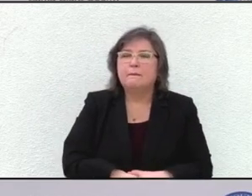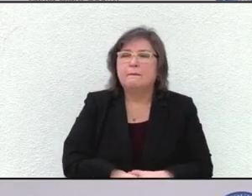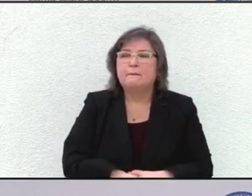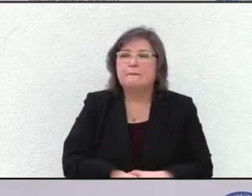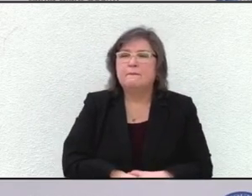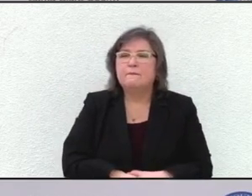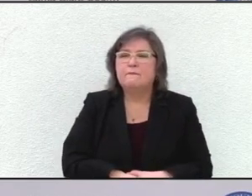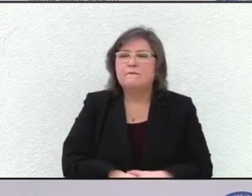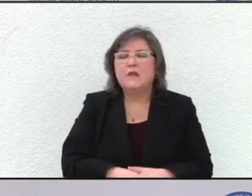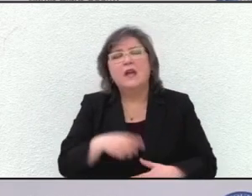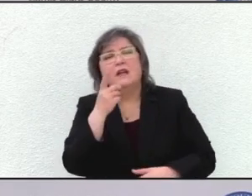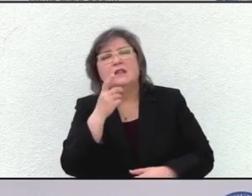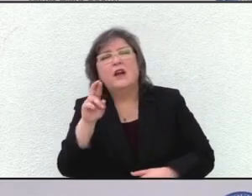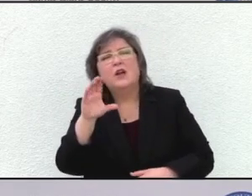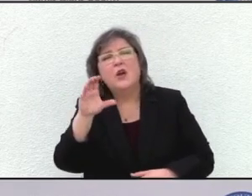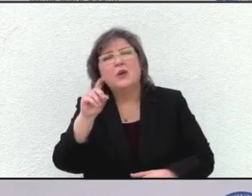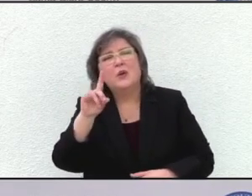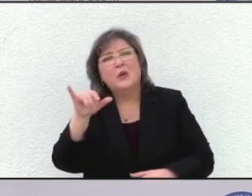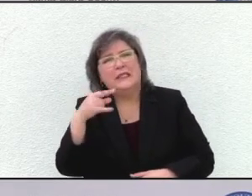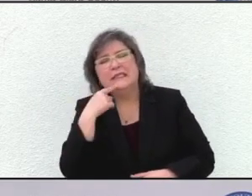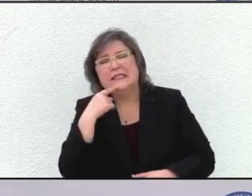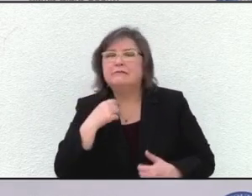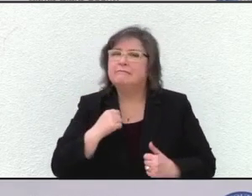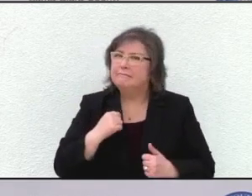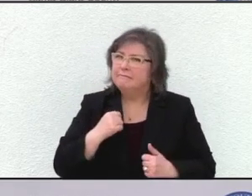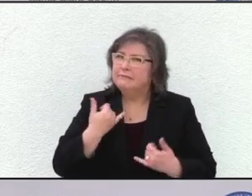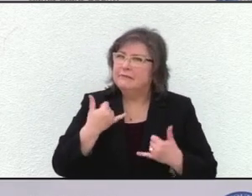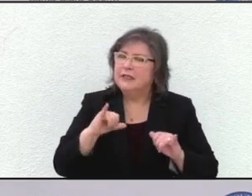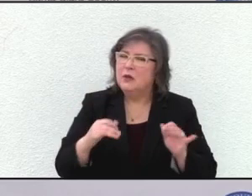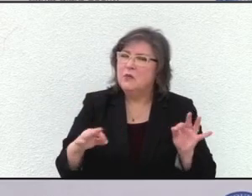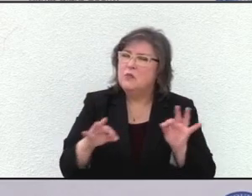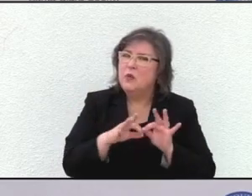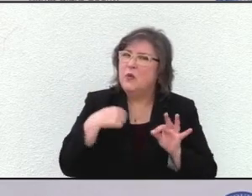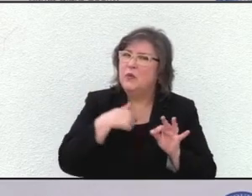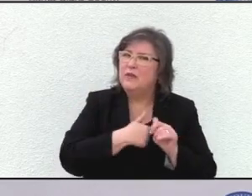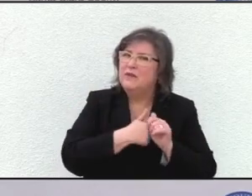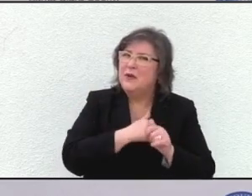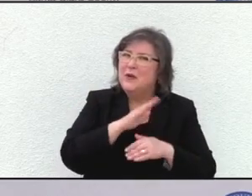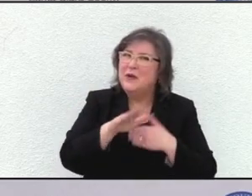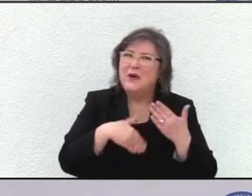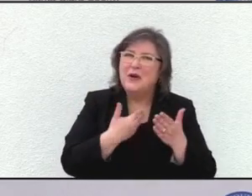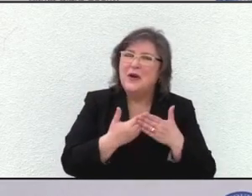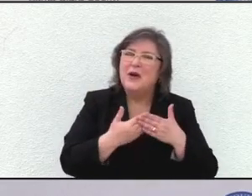Again as Dr Cody mentioned, it's still essential to follow all the basic safety measures, to